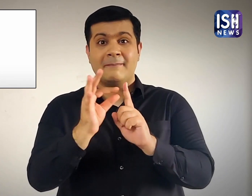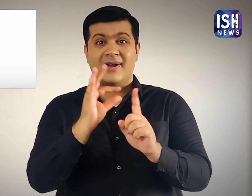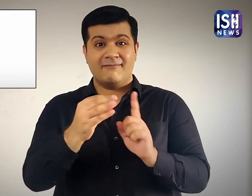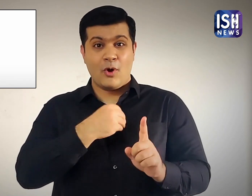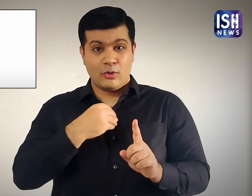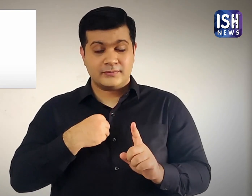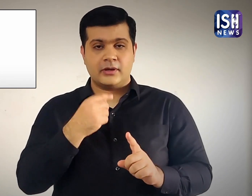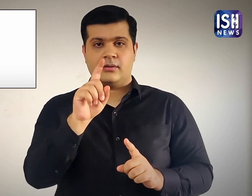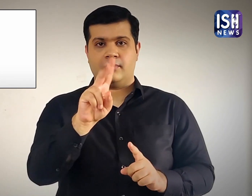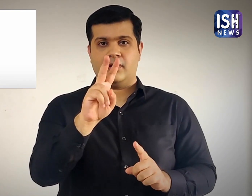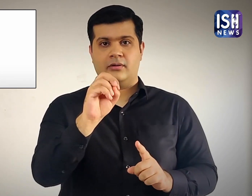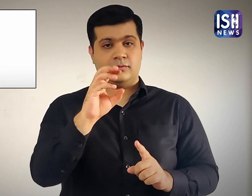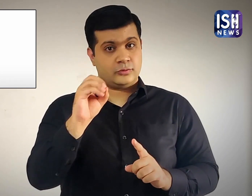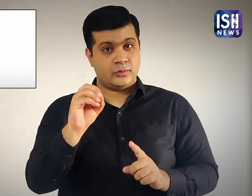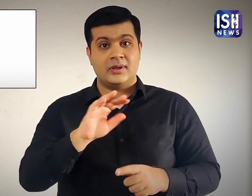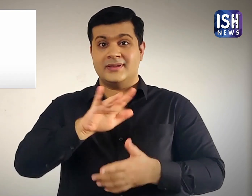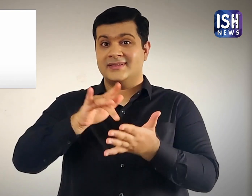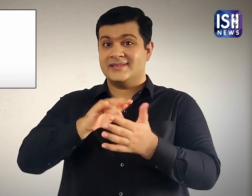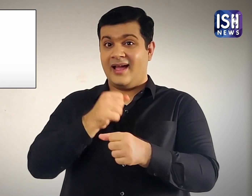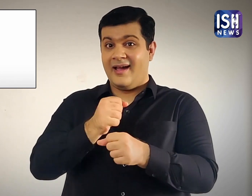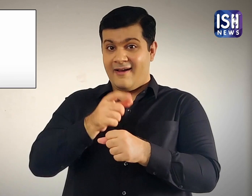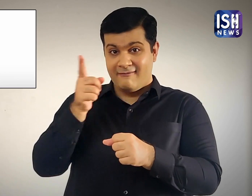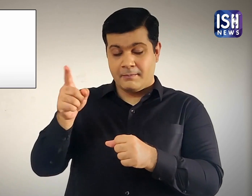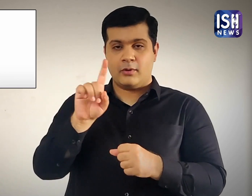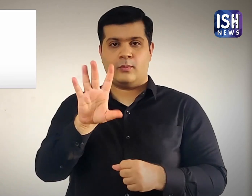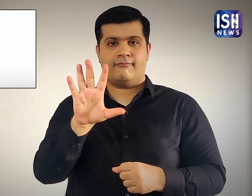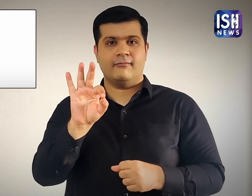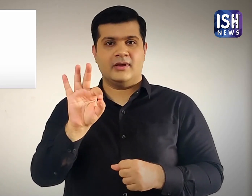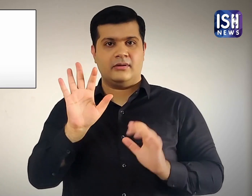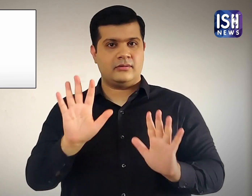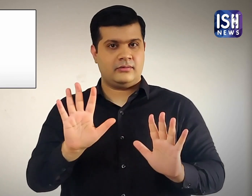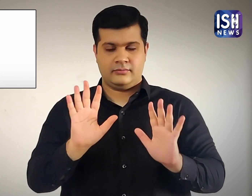and Rs 1,200 per dose for private hospitals. The Centre’s procurement price is Rs 150 per dose.